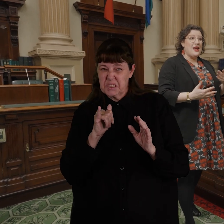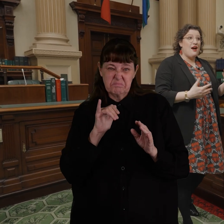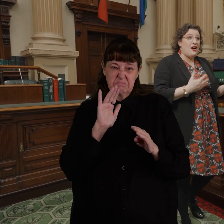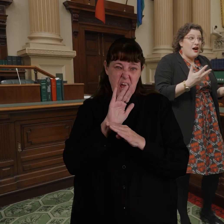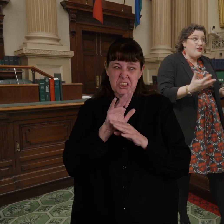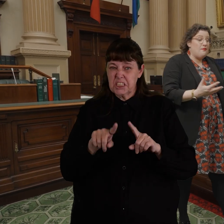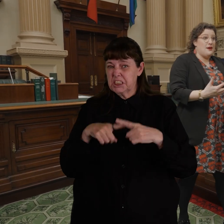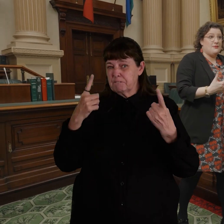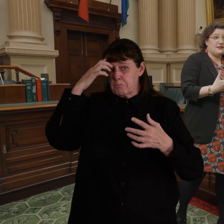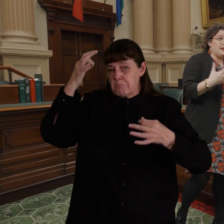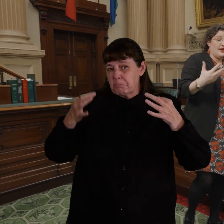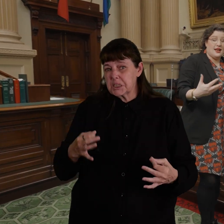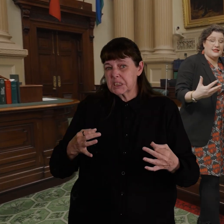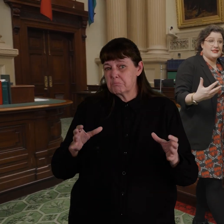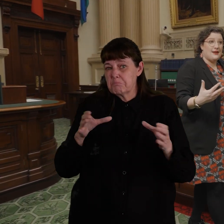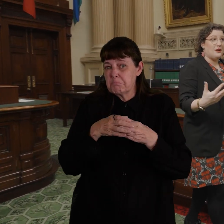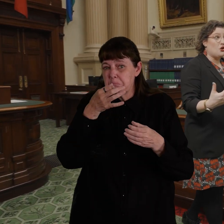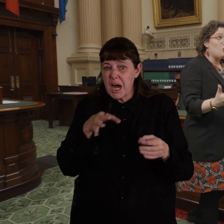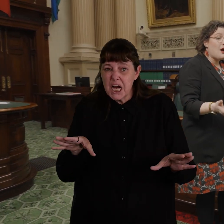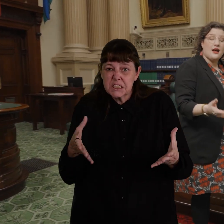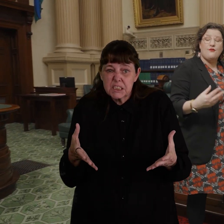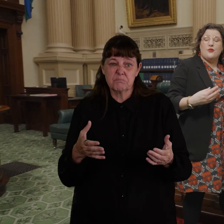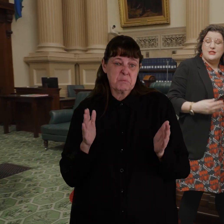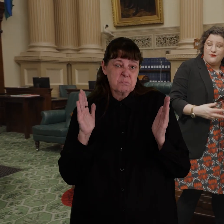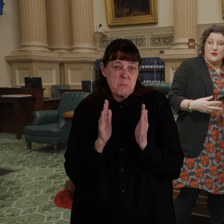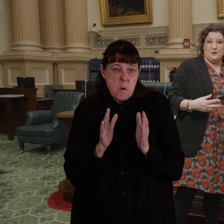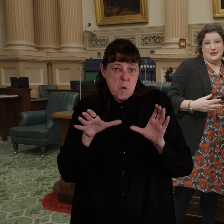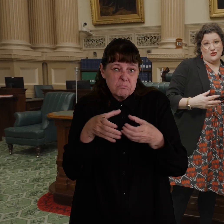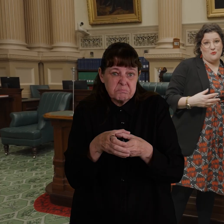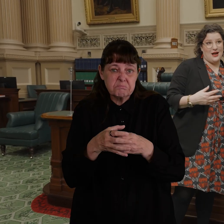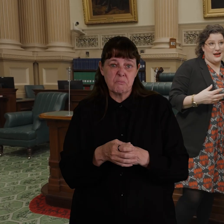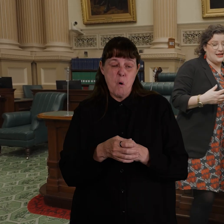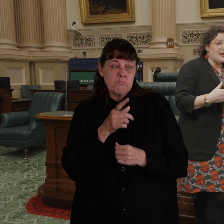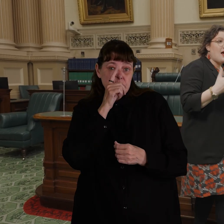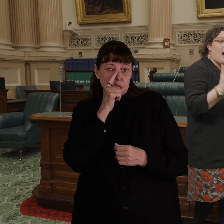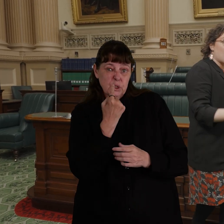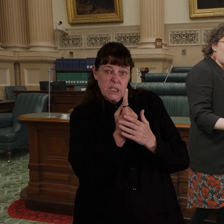we have other members in the House of Assembly who might come from different political parties,